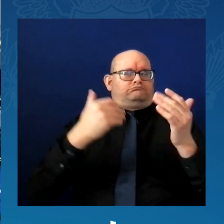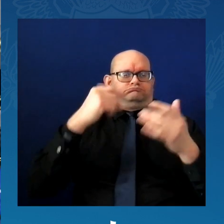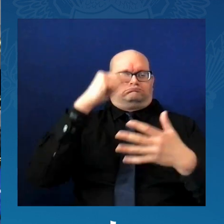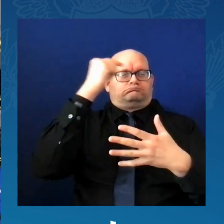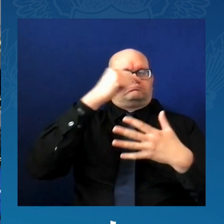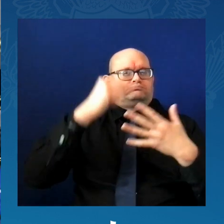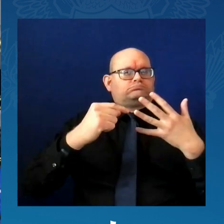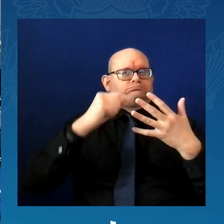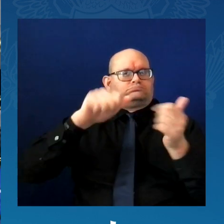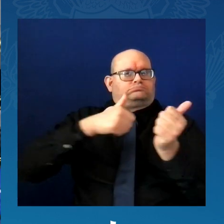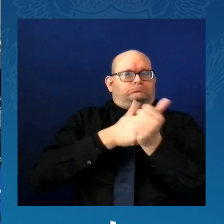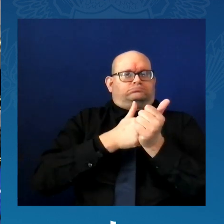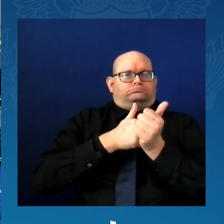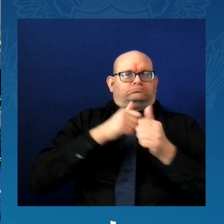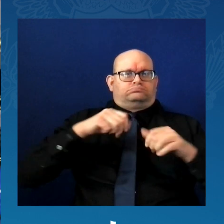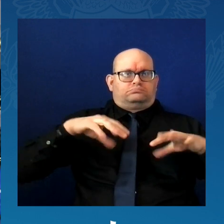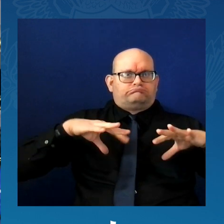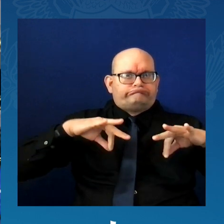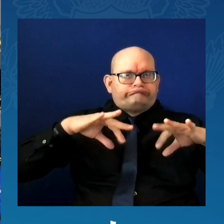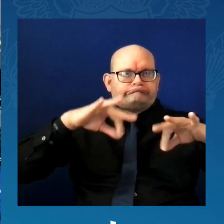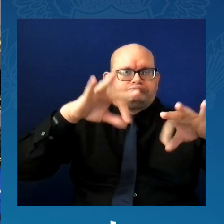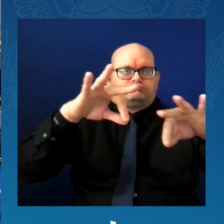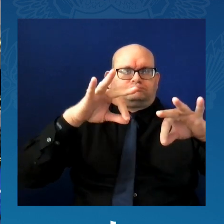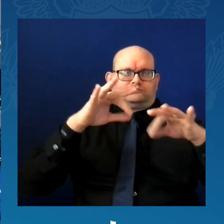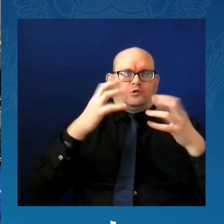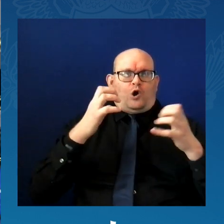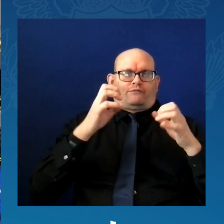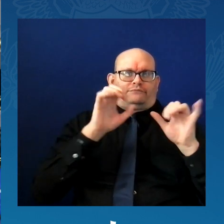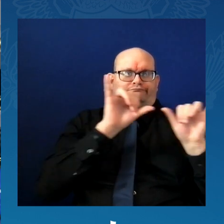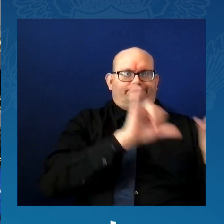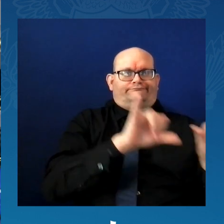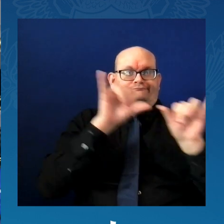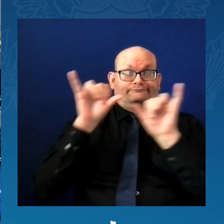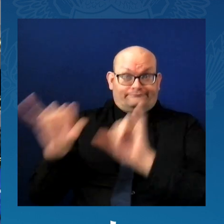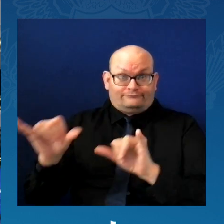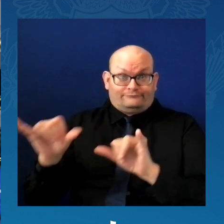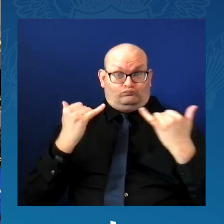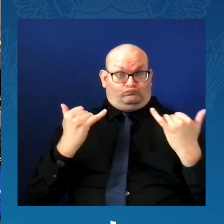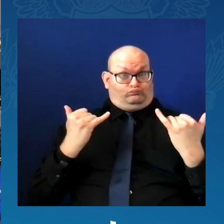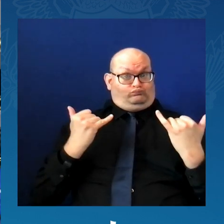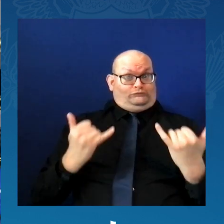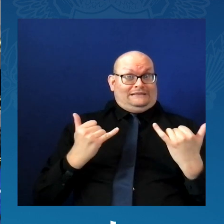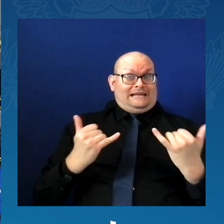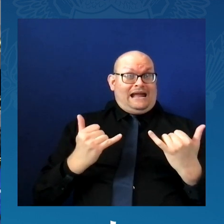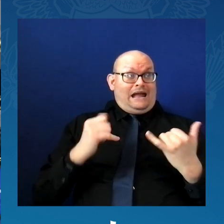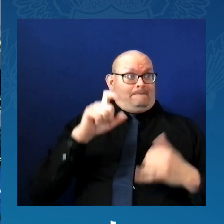was what you've heard an urgent and emerging need for skilled technical workforce in the space sector.